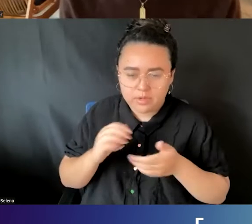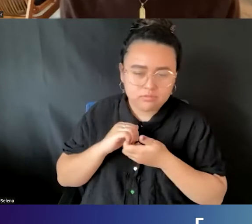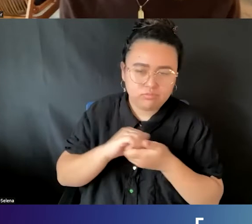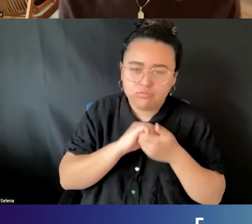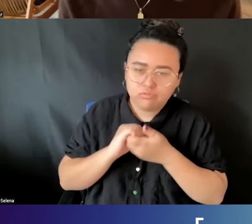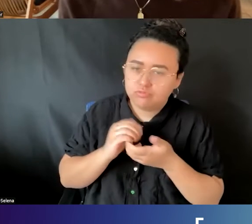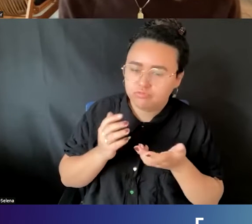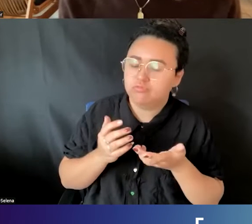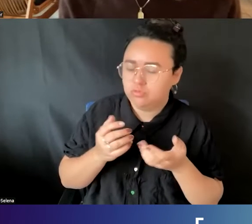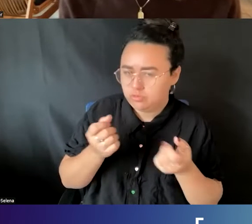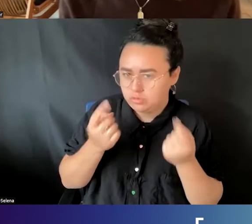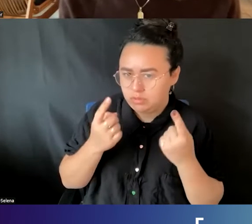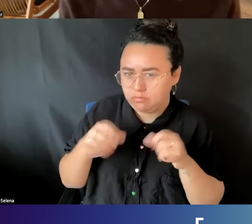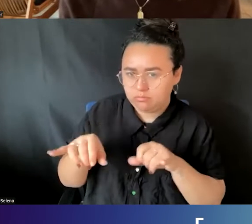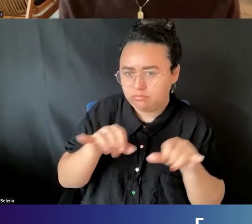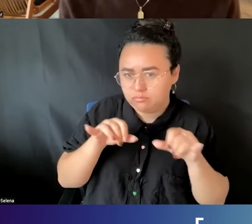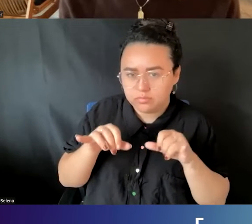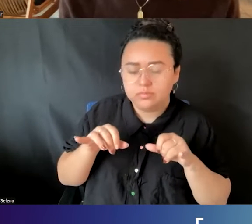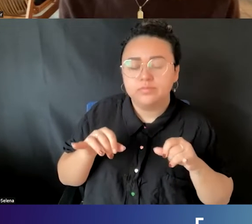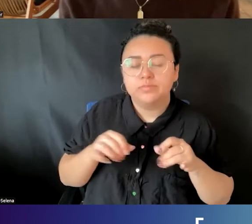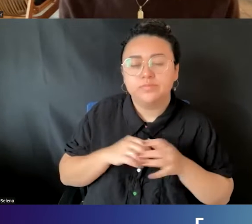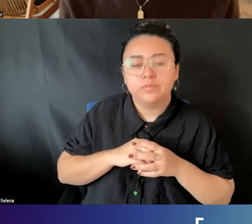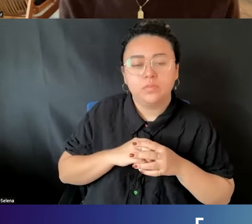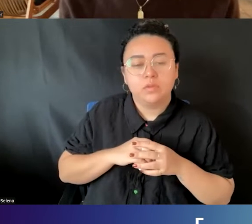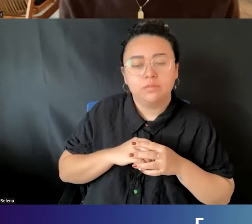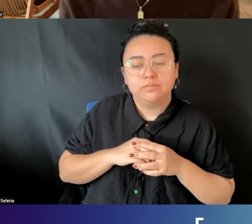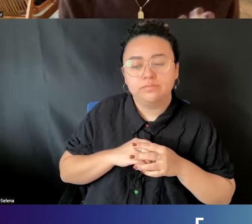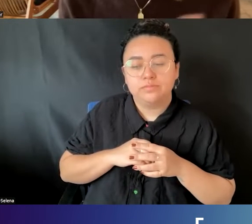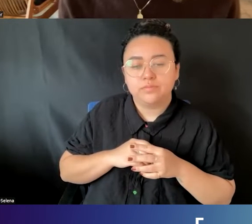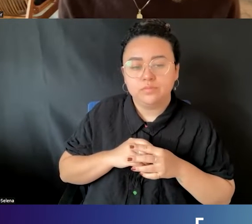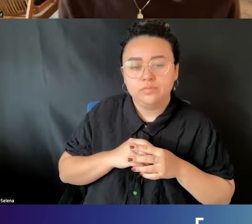But yeah, I mean, I think that even with with something like what we leave behind to speak